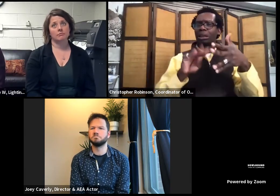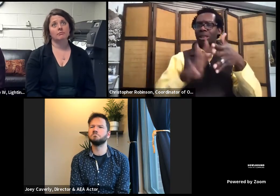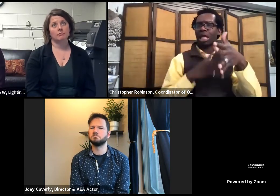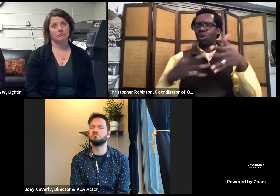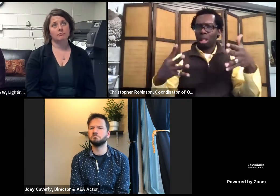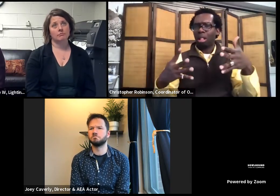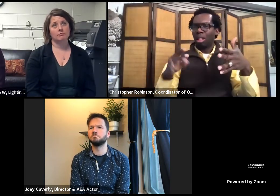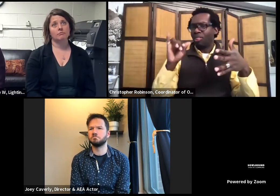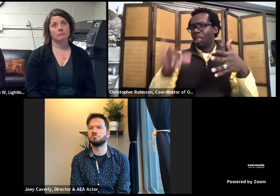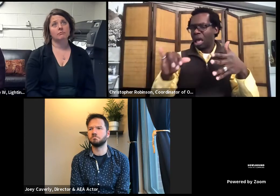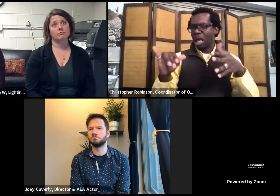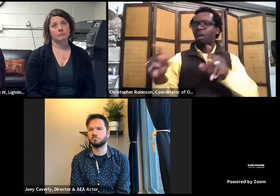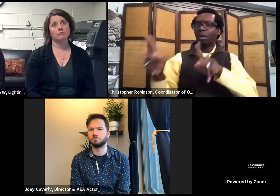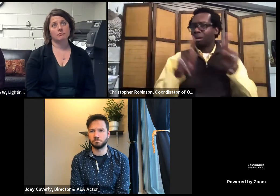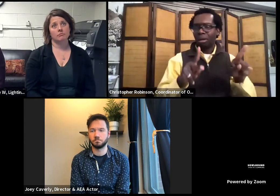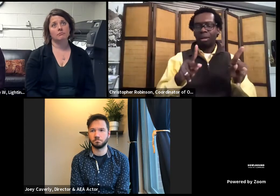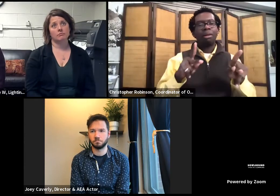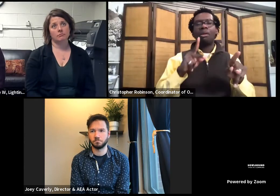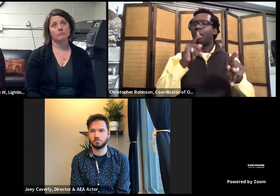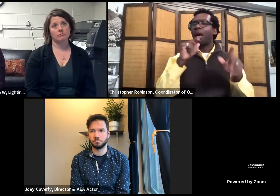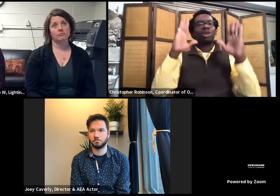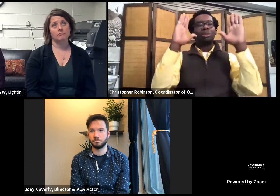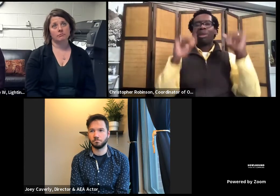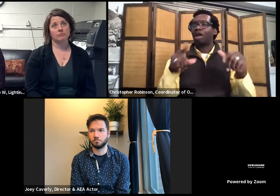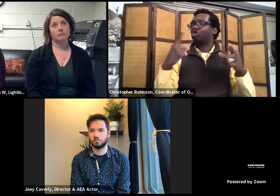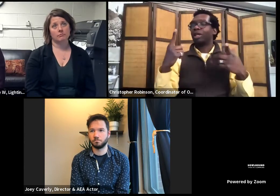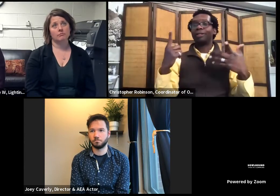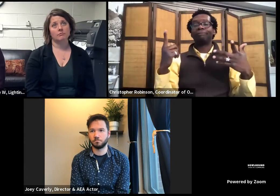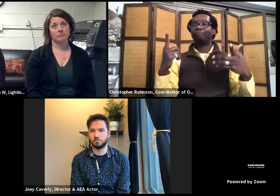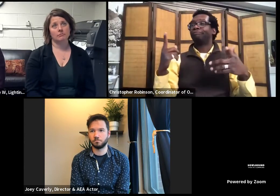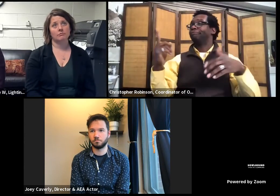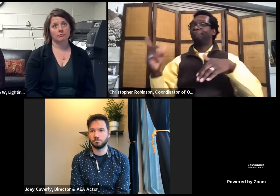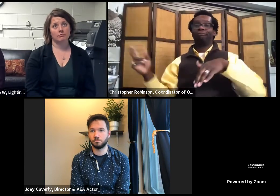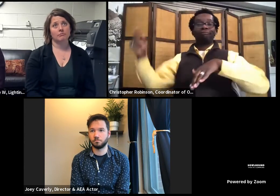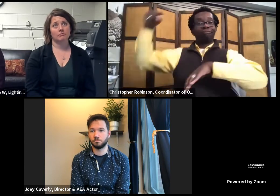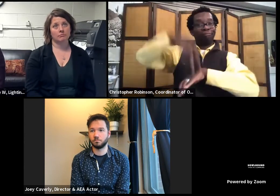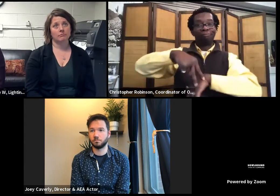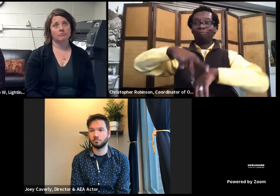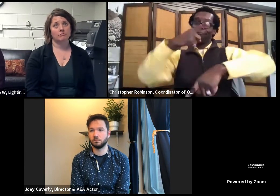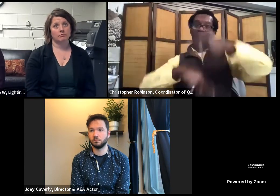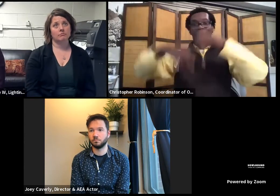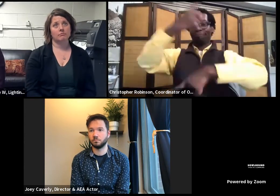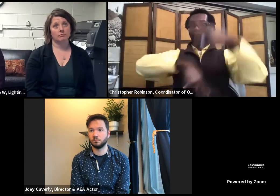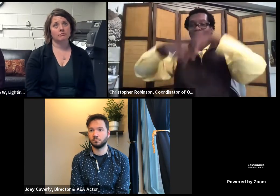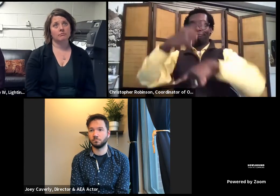kind of building time into that for the schedule to make sure that we're clear, kind of not to expect to,